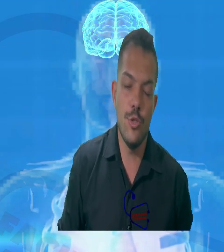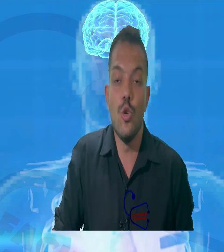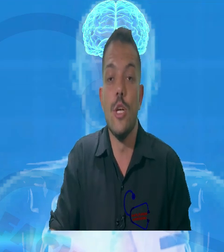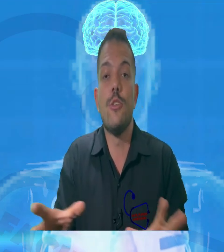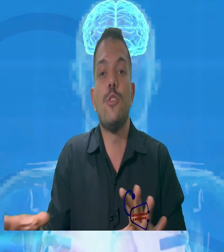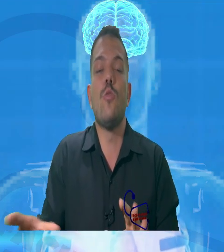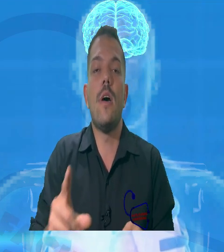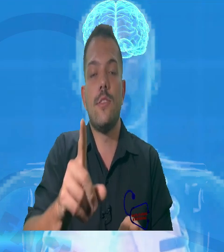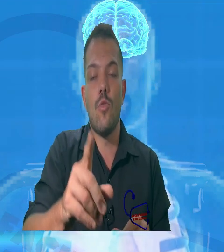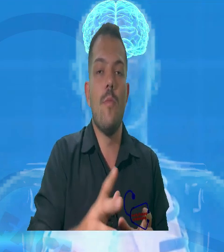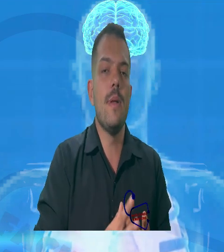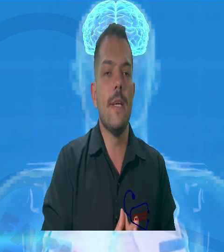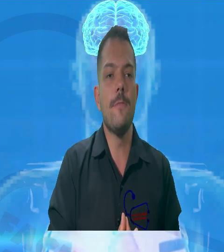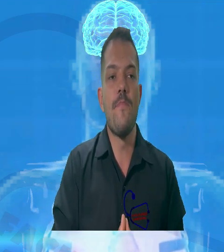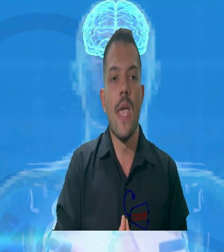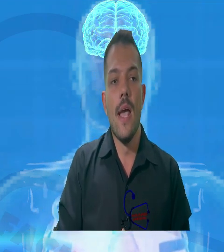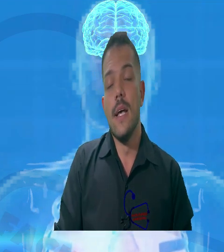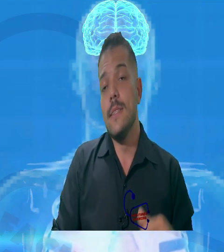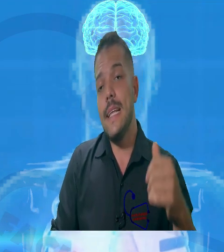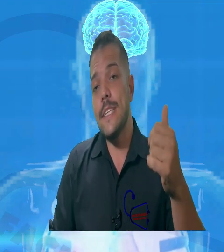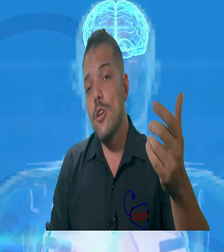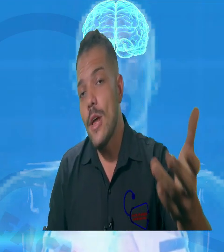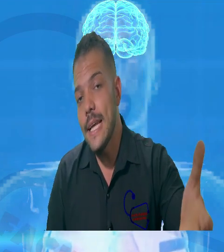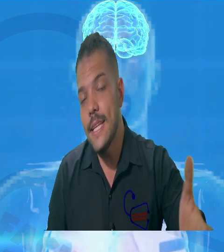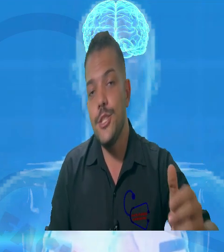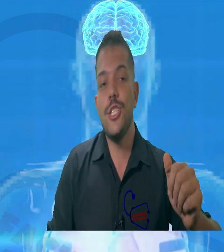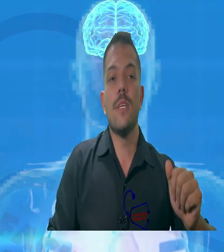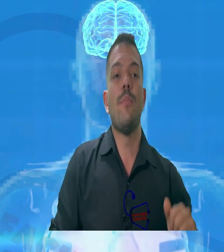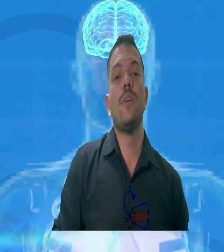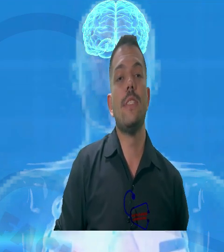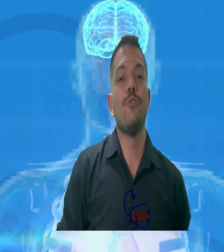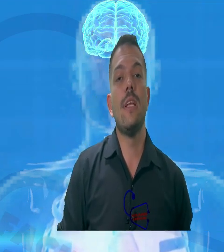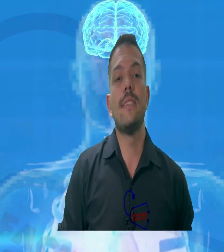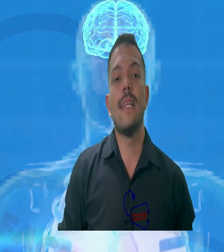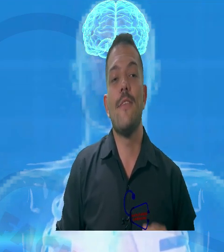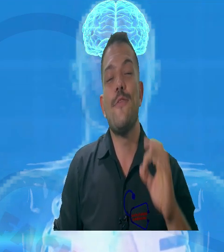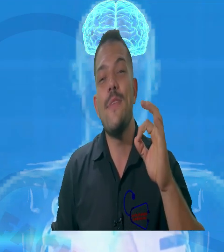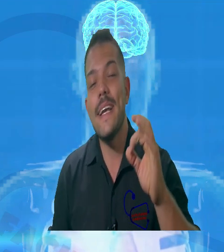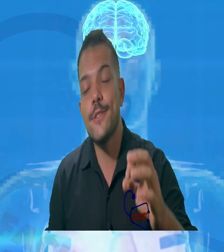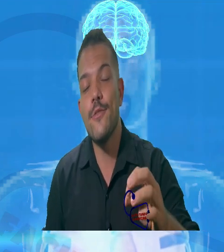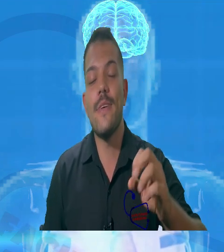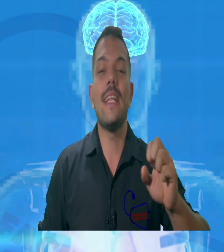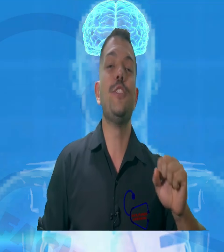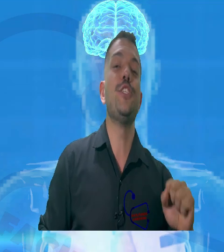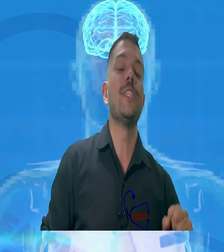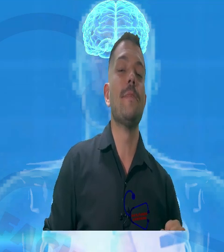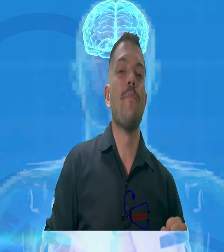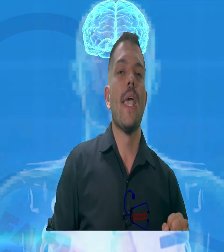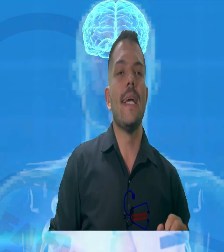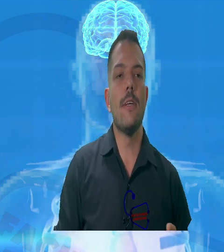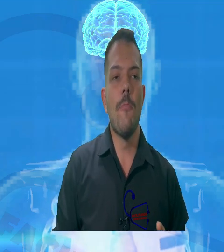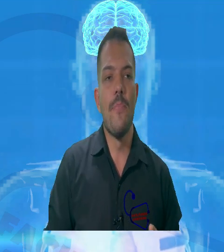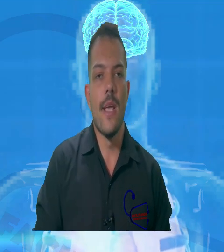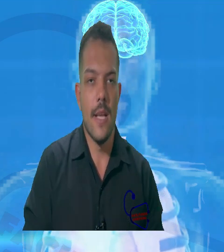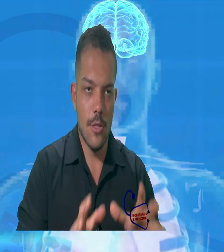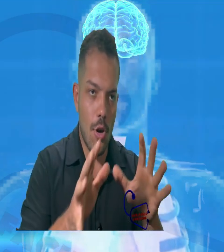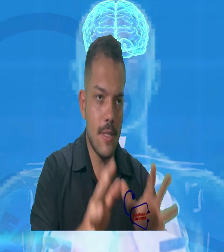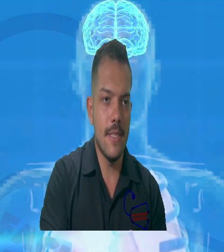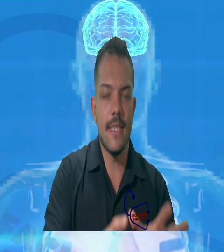8 to 88 hours, a desloratadine tablet can be used fexofenadine, then hydroxyzine,